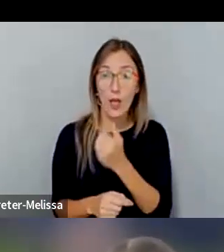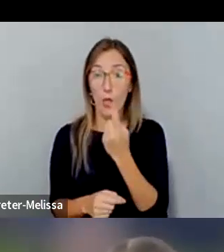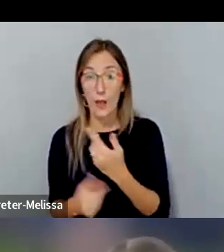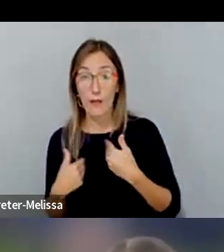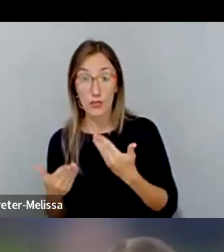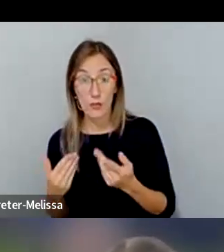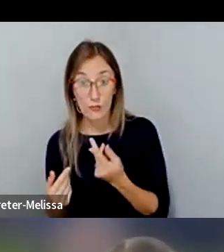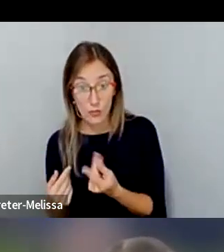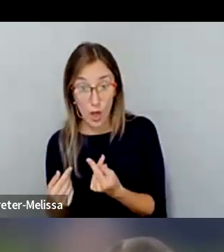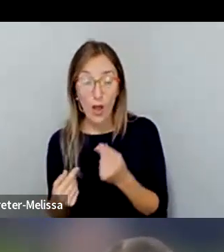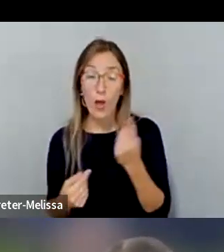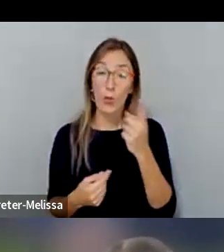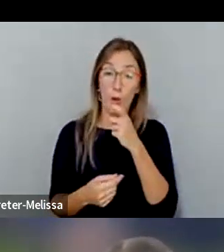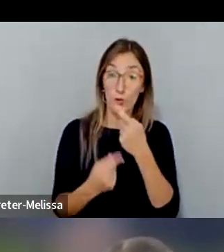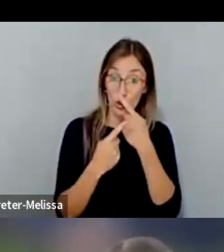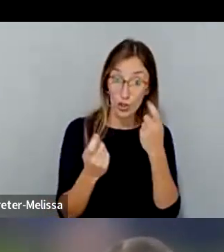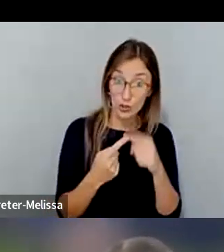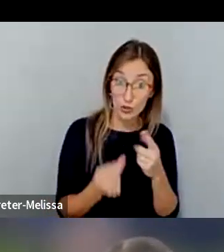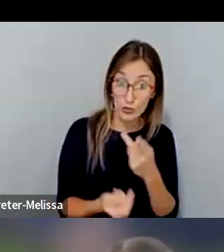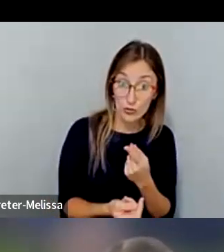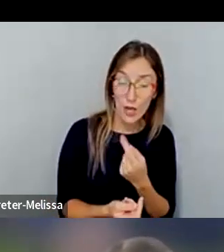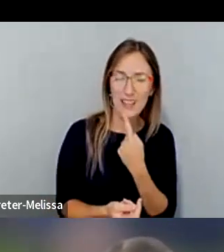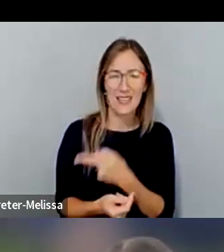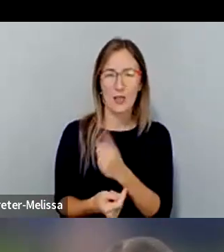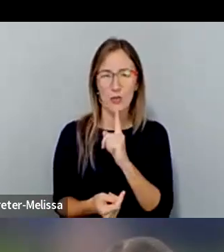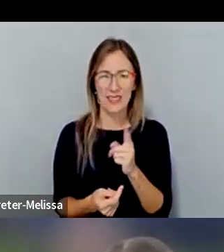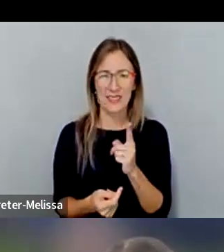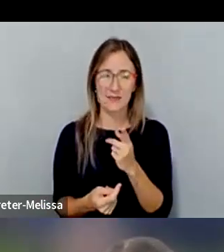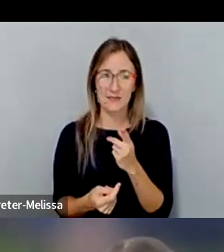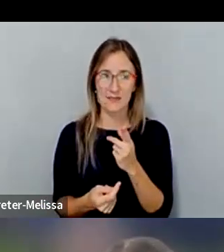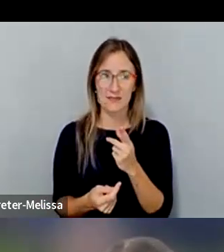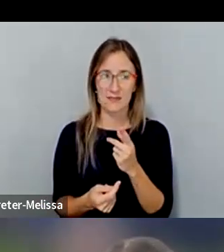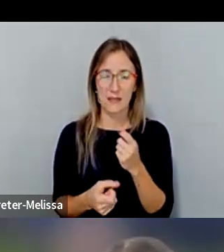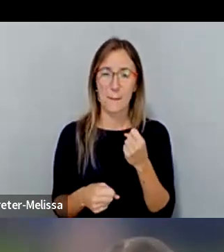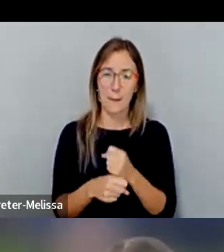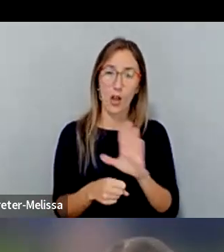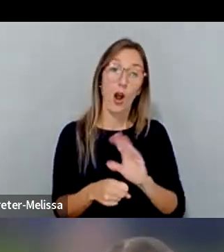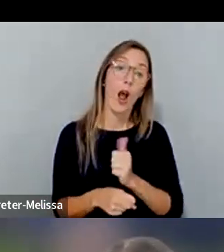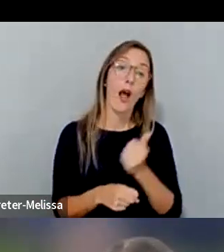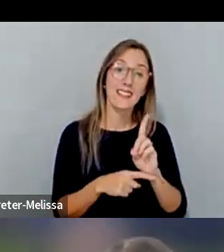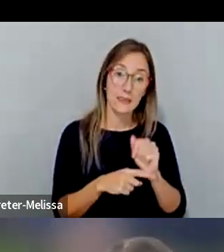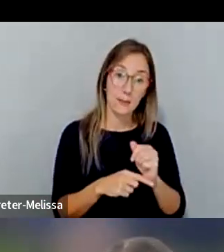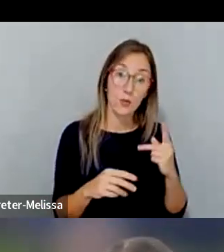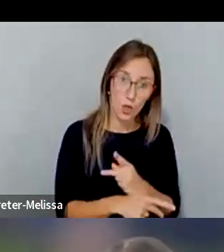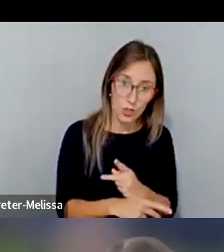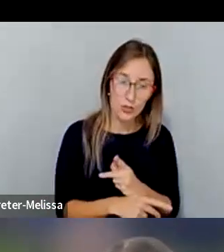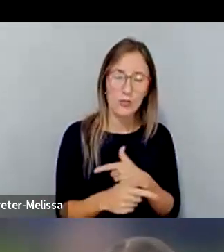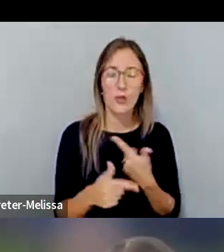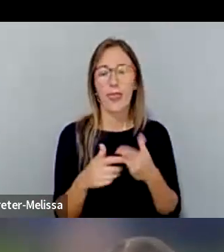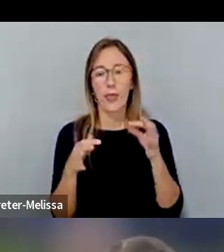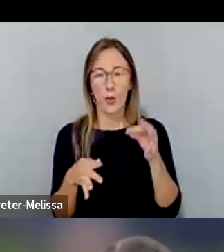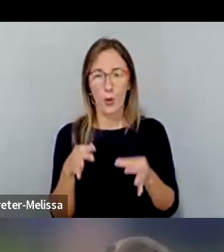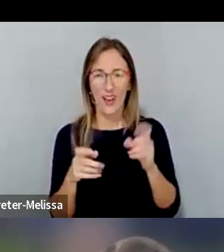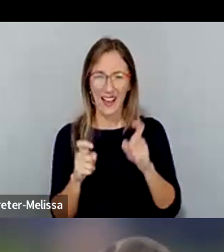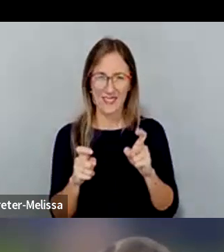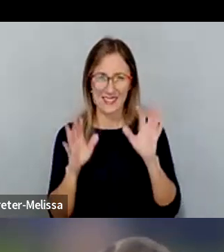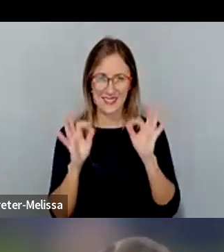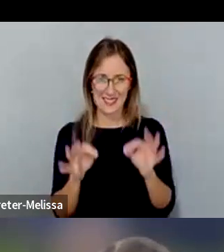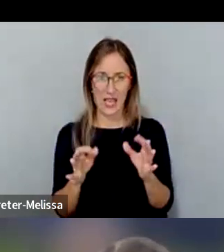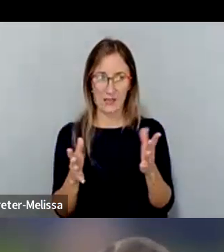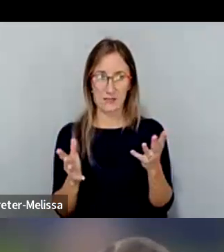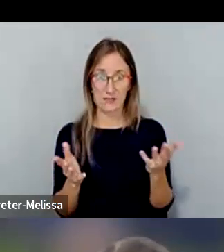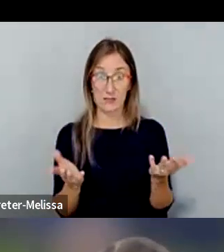campus where one girl in a sorority was allergic to dogs and the other had